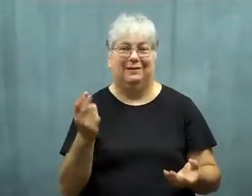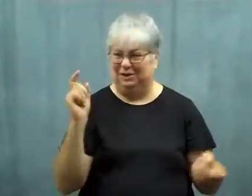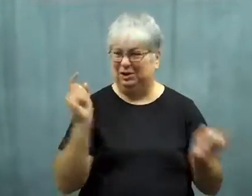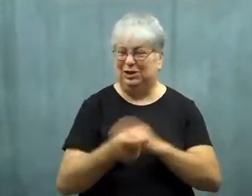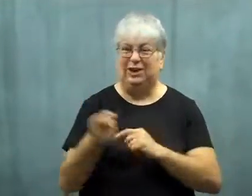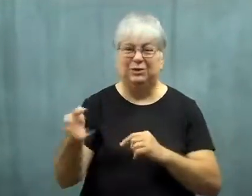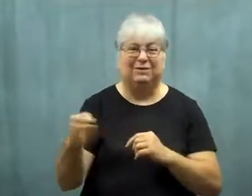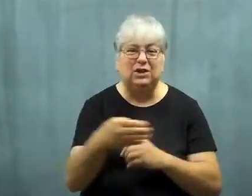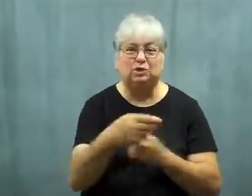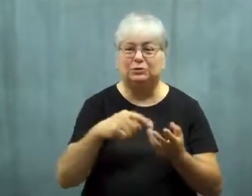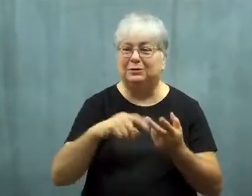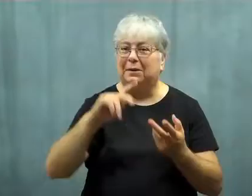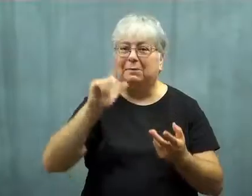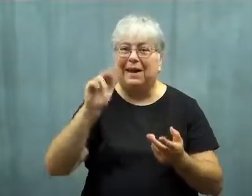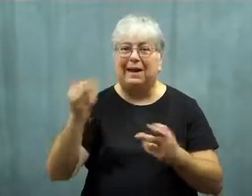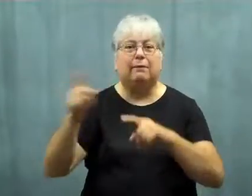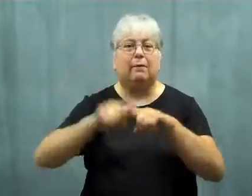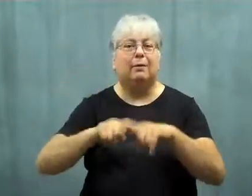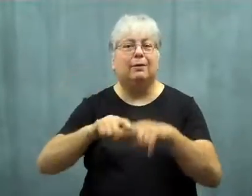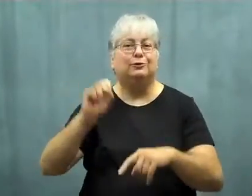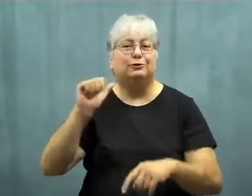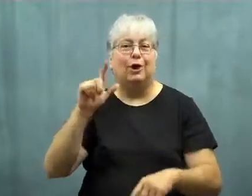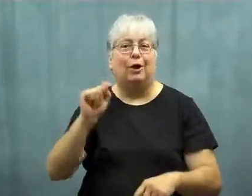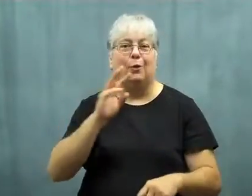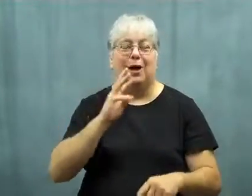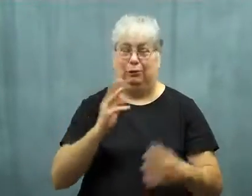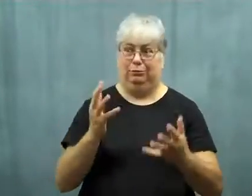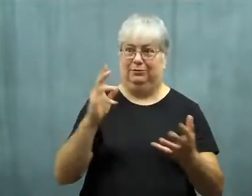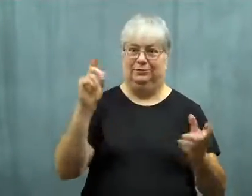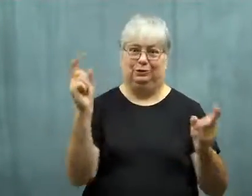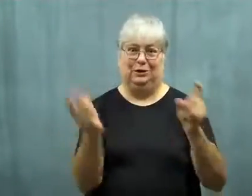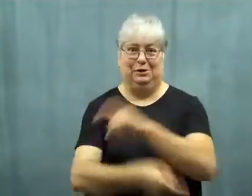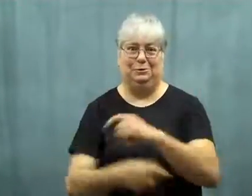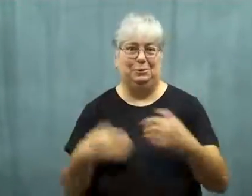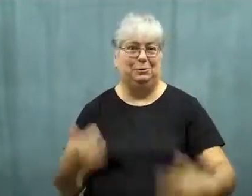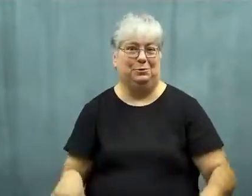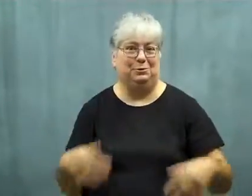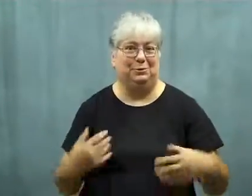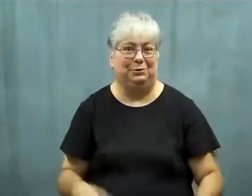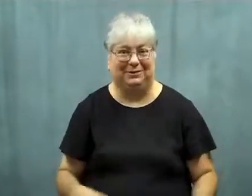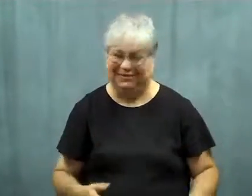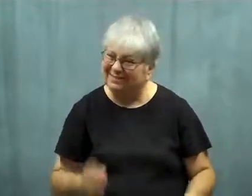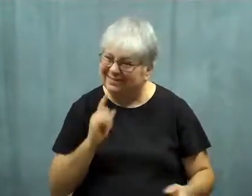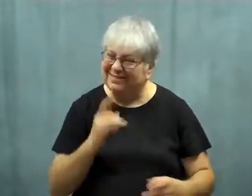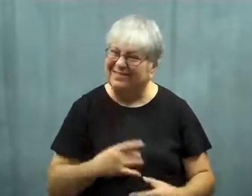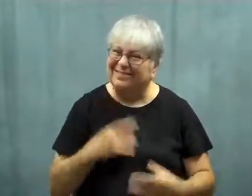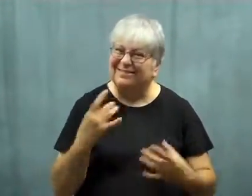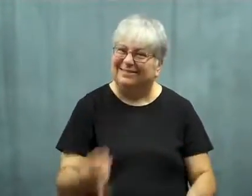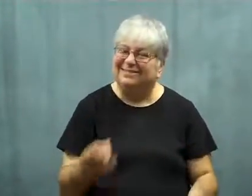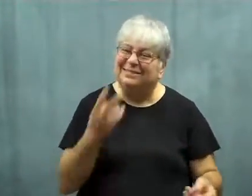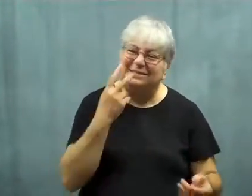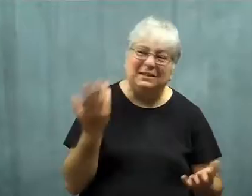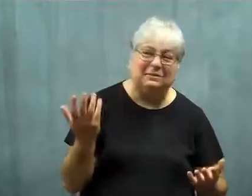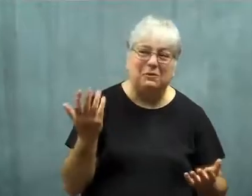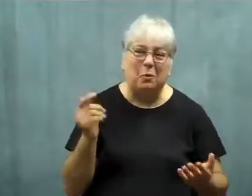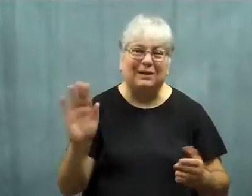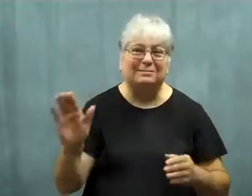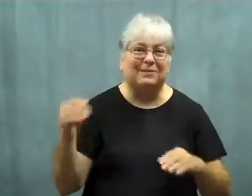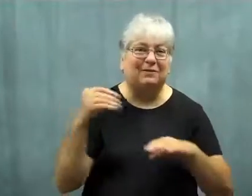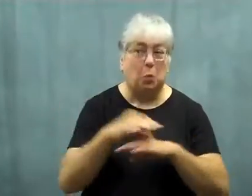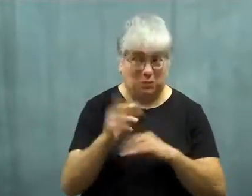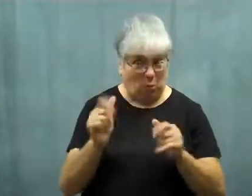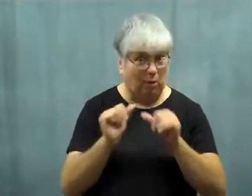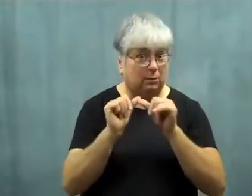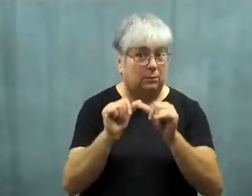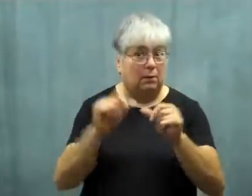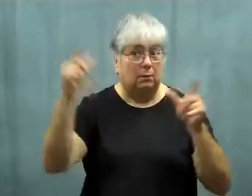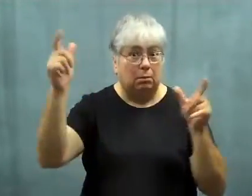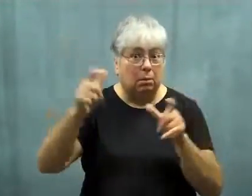Fish, plants and animals that depend on salt water would be affected by this change.